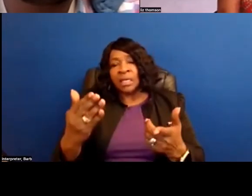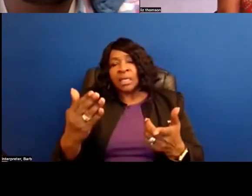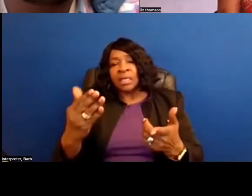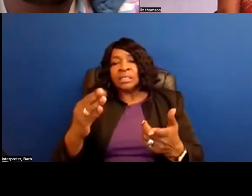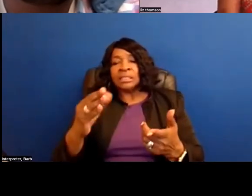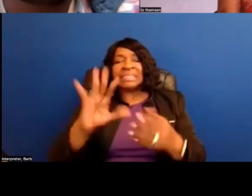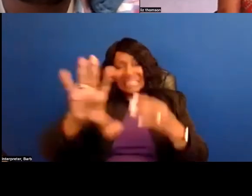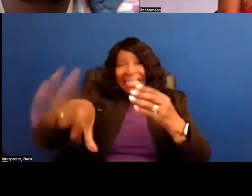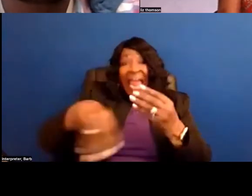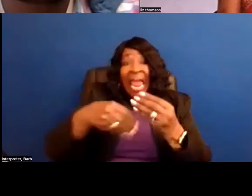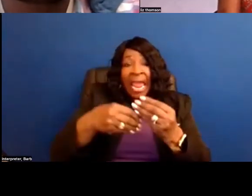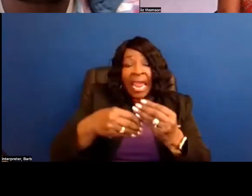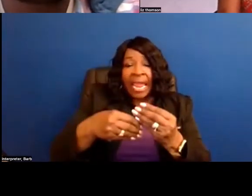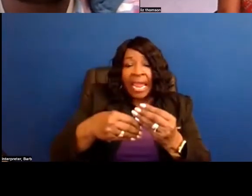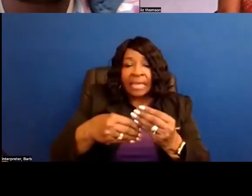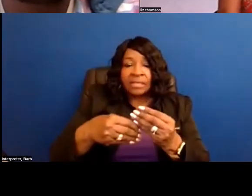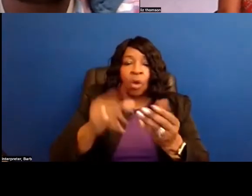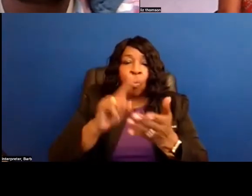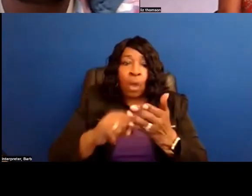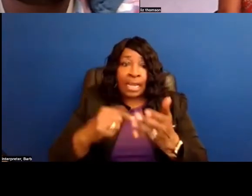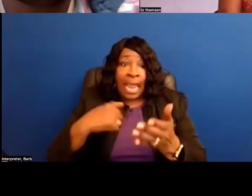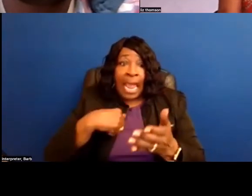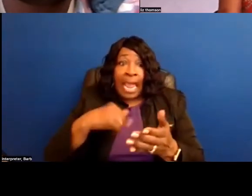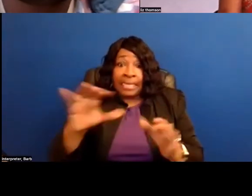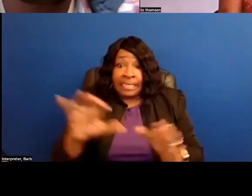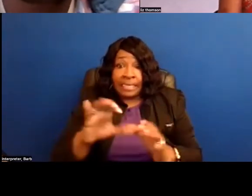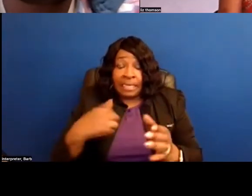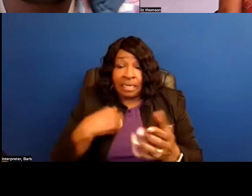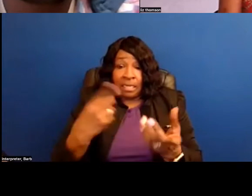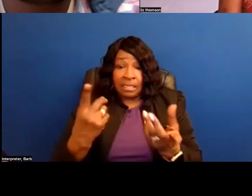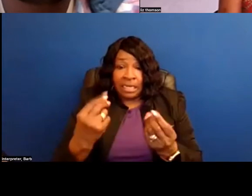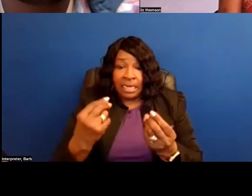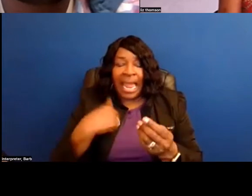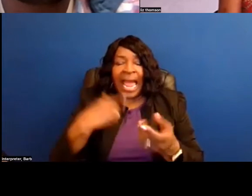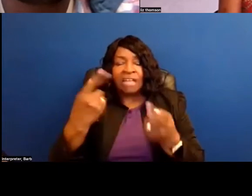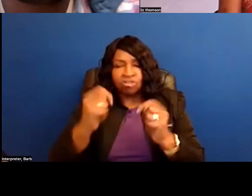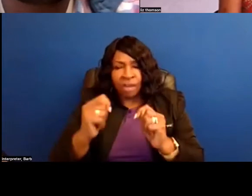I think what I did was I tried to mirror the benefits